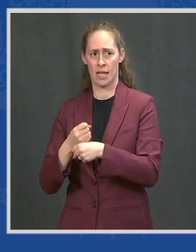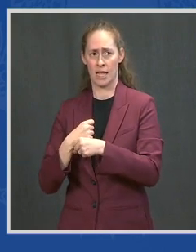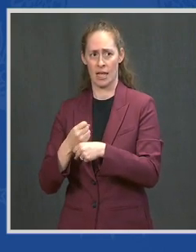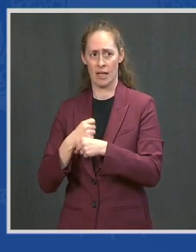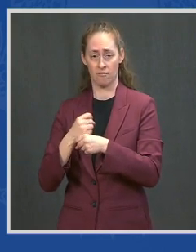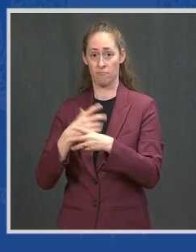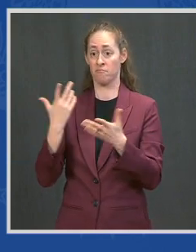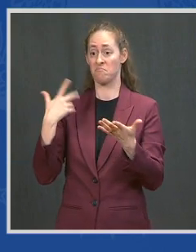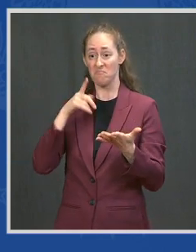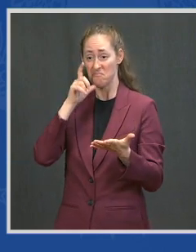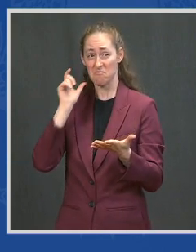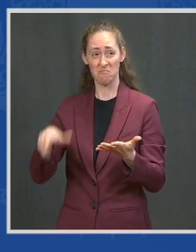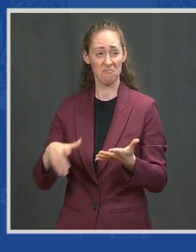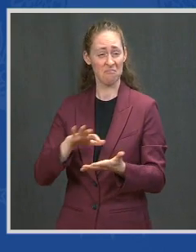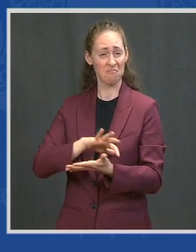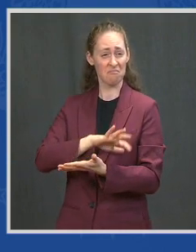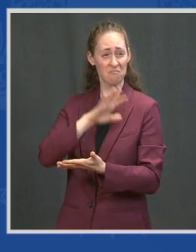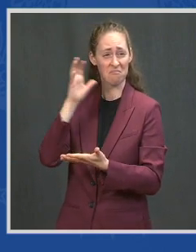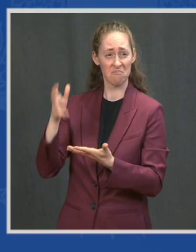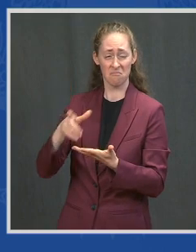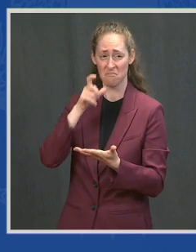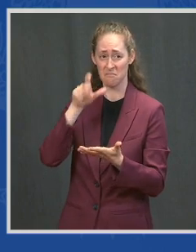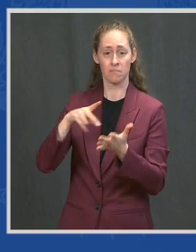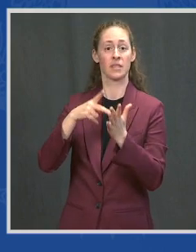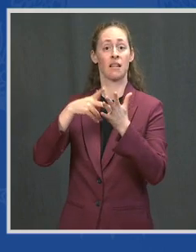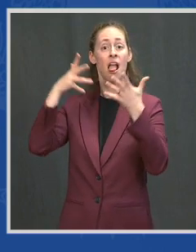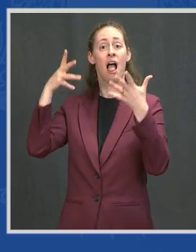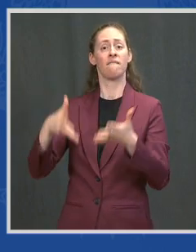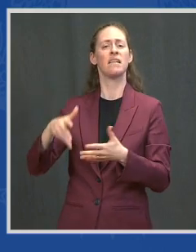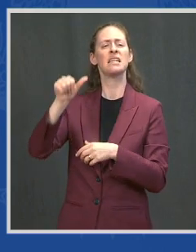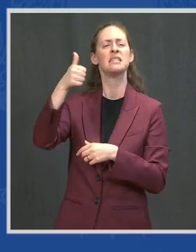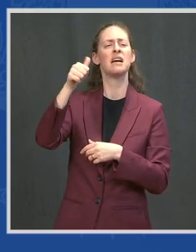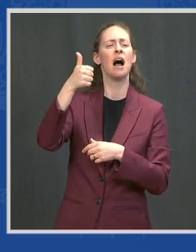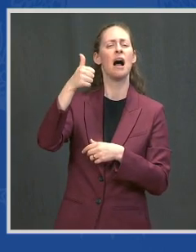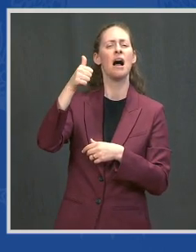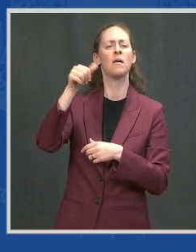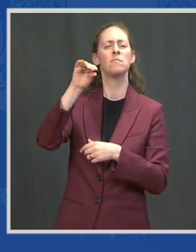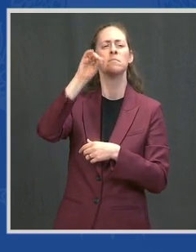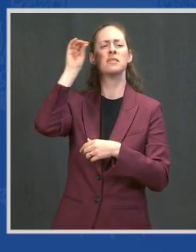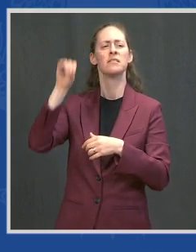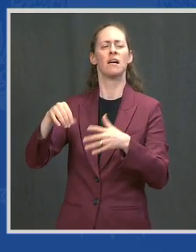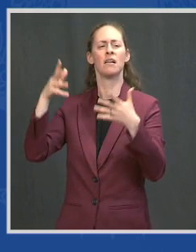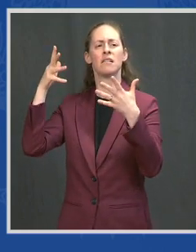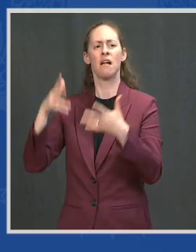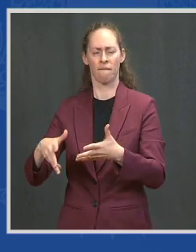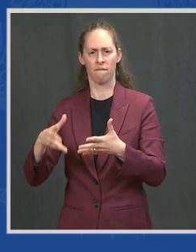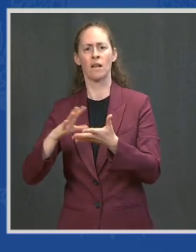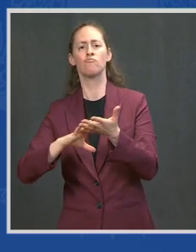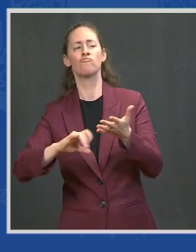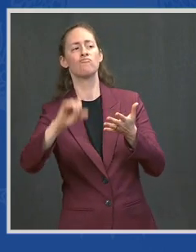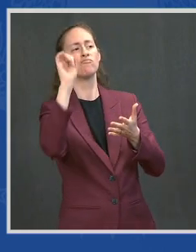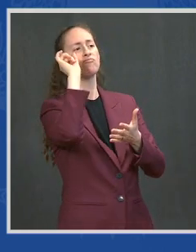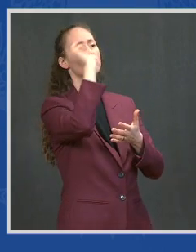to the rest of the world. It's a significant humanitarian commitment in addition to our funding of COVAX.